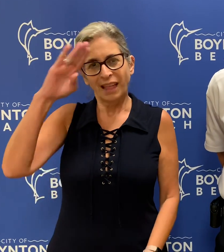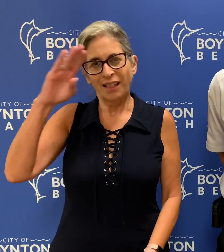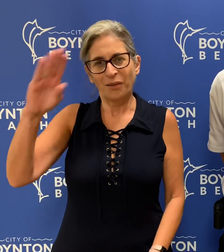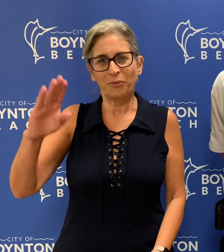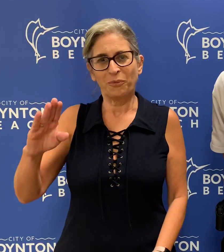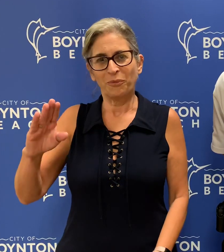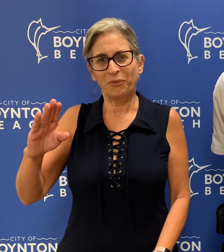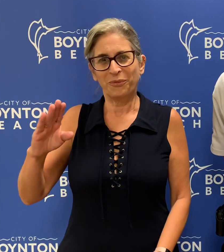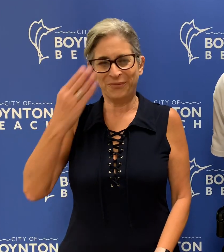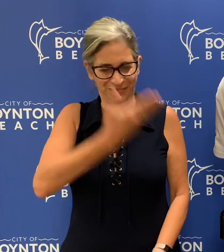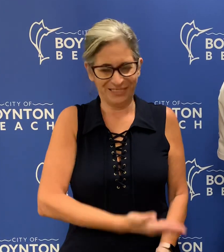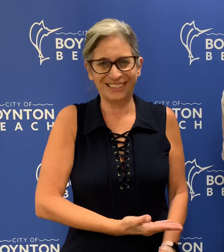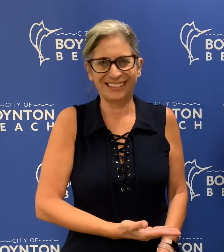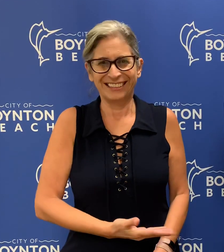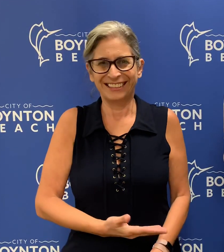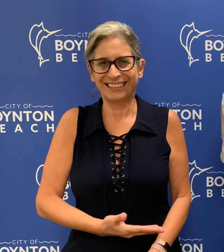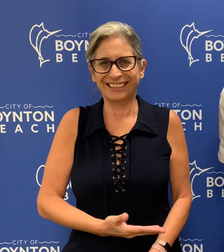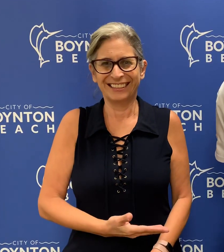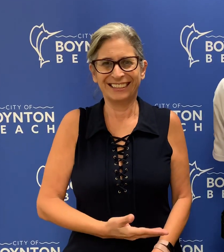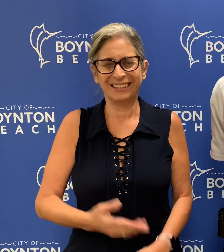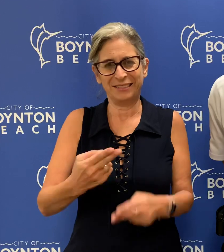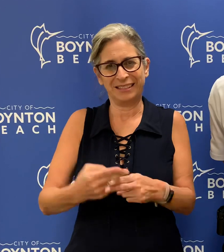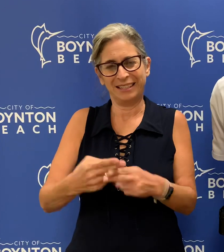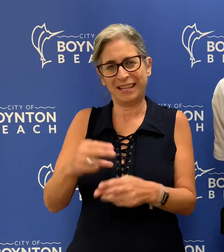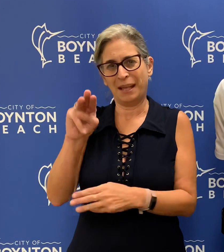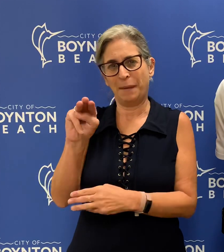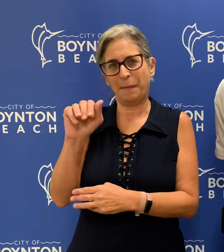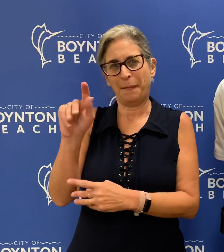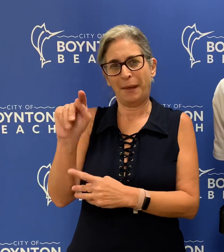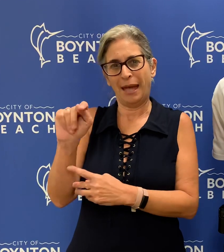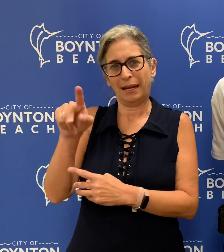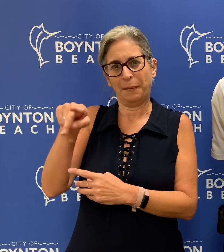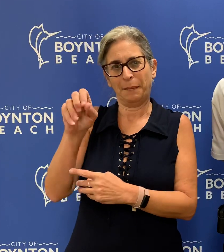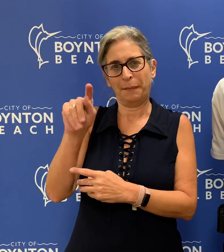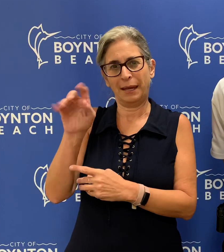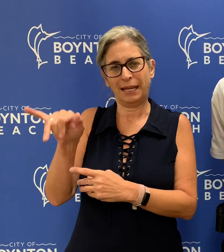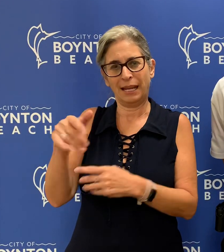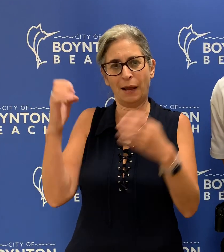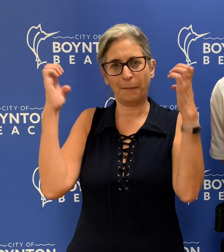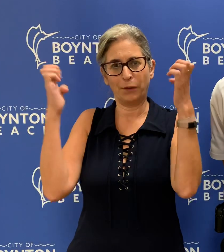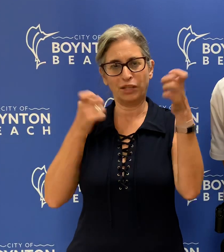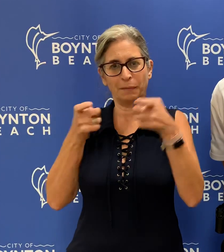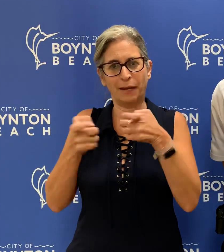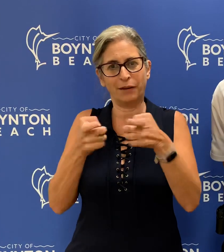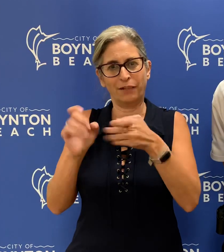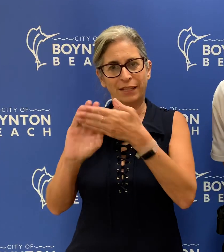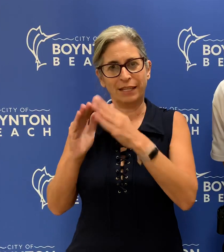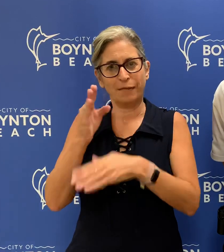Hello, my name is Matt Petty Emergency Manager at the City of Boynton Beach. At